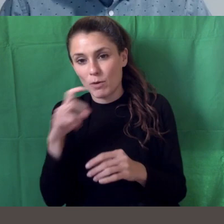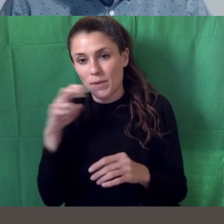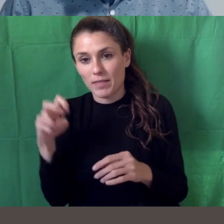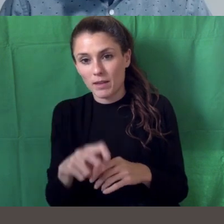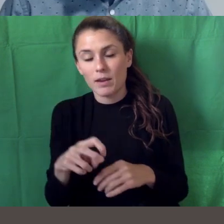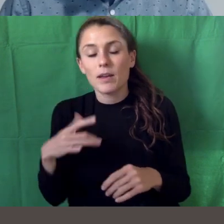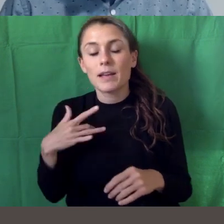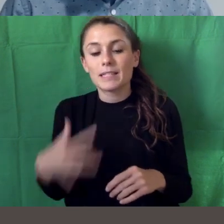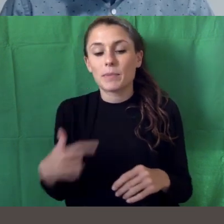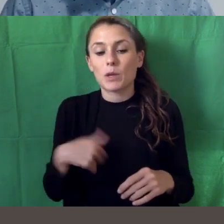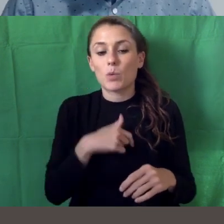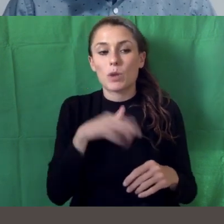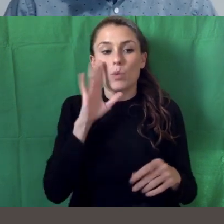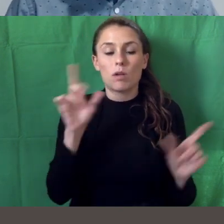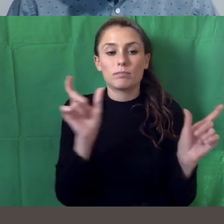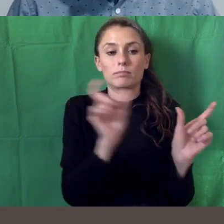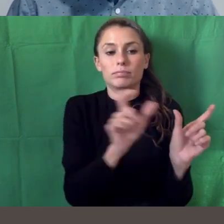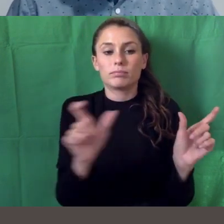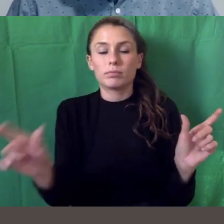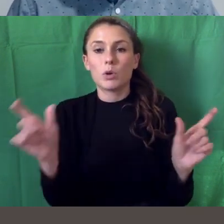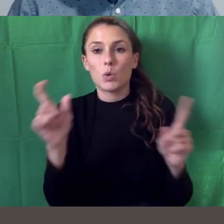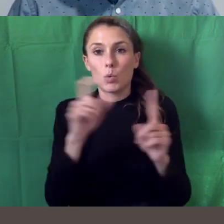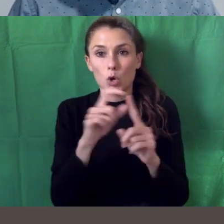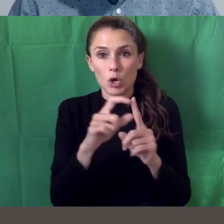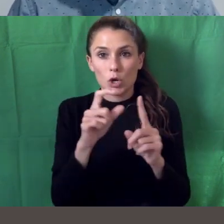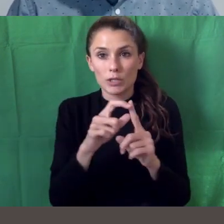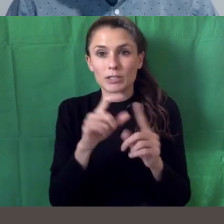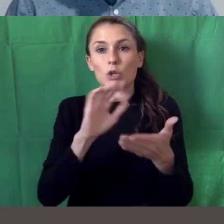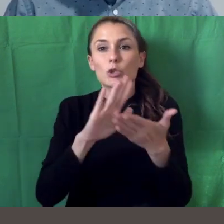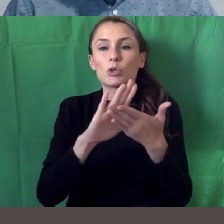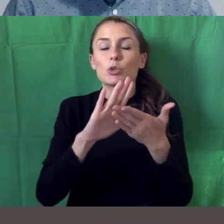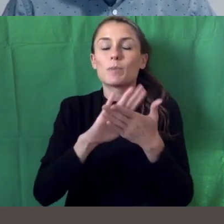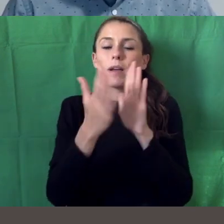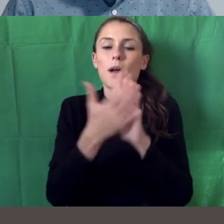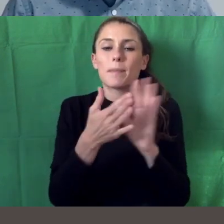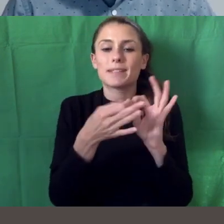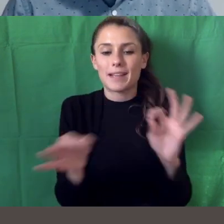which in Python is usually called statements, just like in natural language.